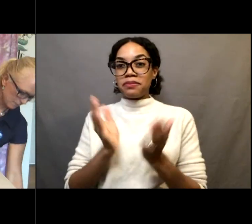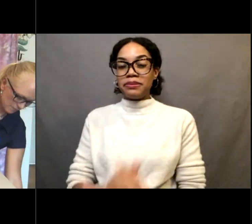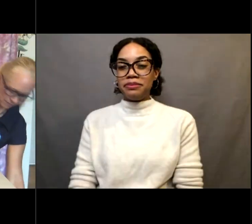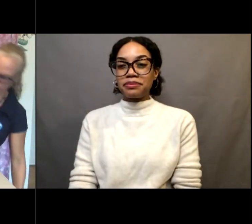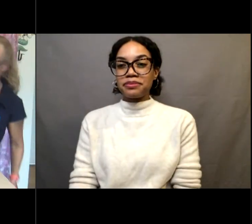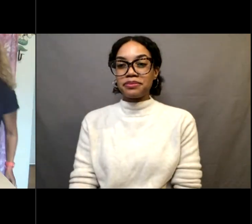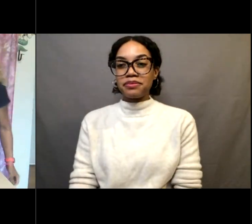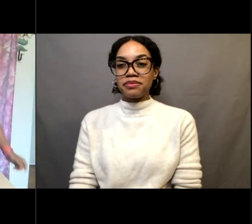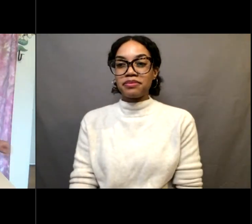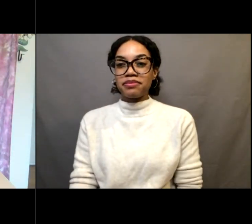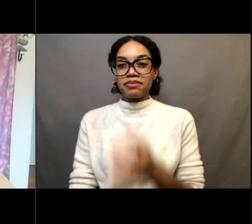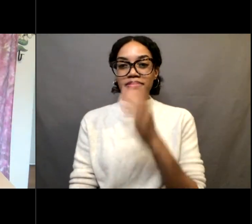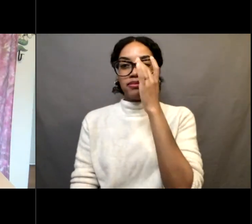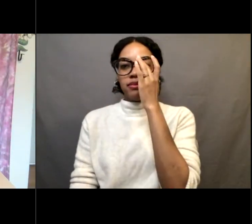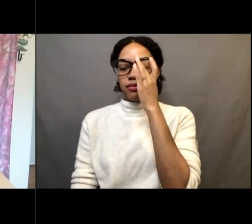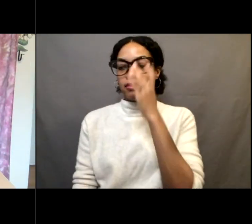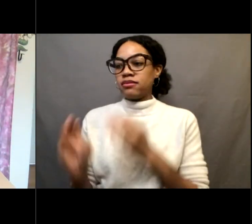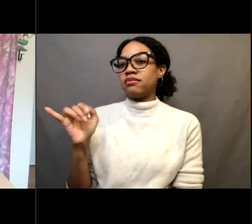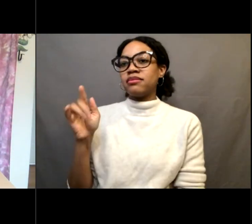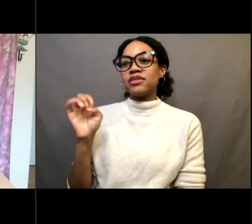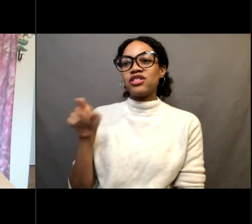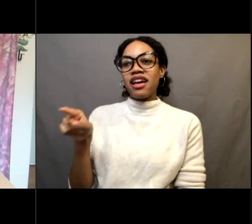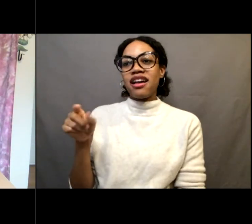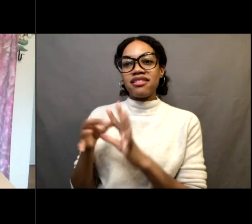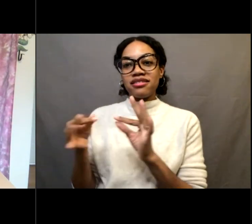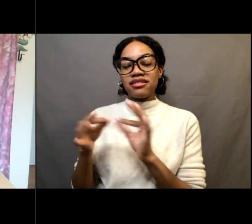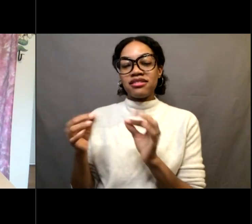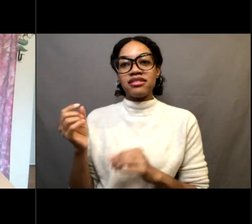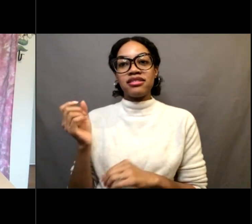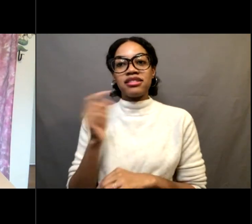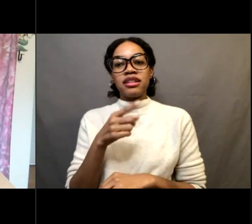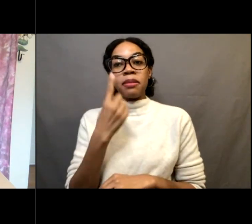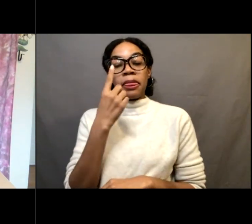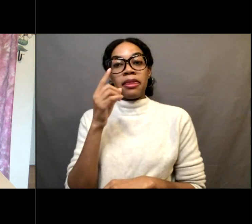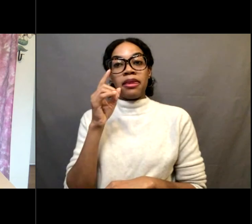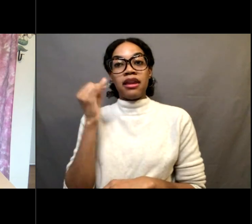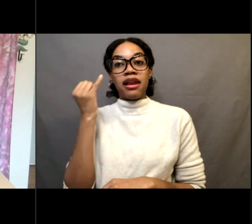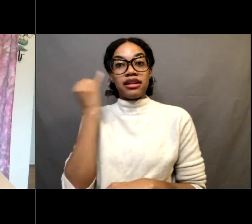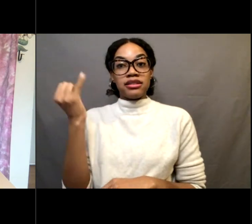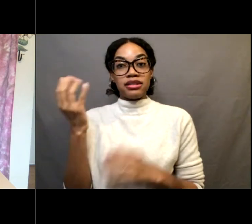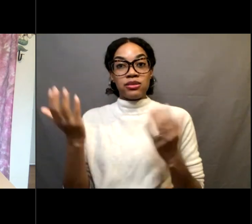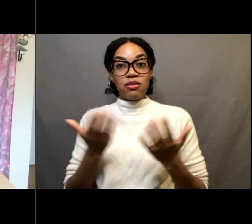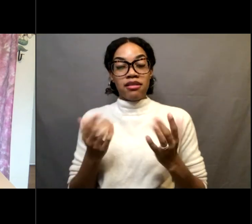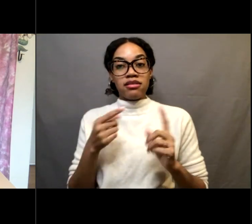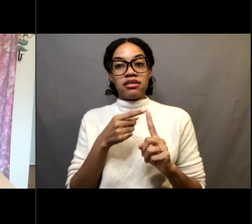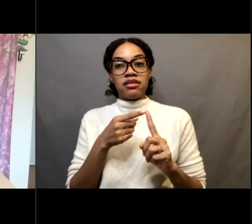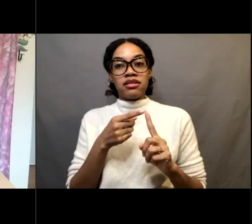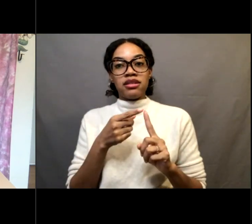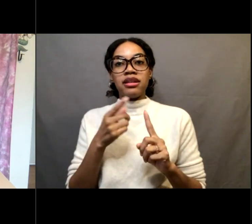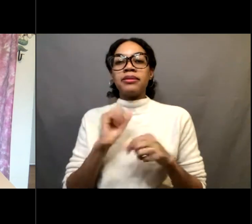And Michelle, Michelle's got it. One idea. Michelle says, raise it up.